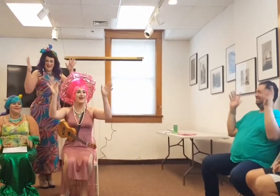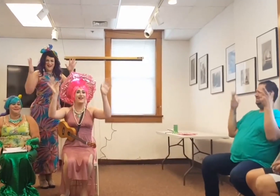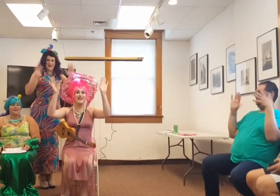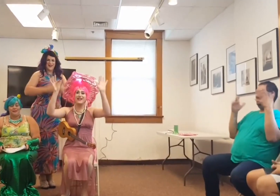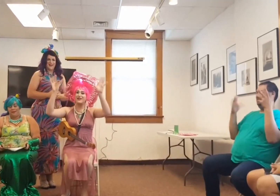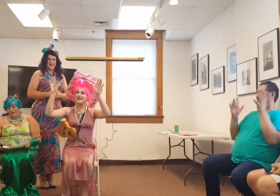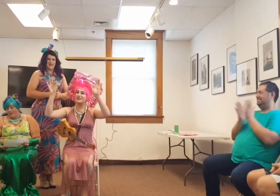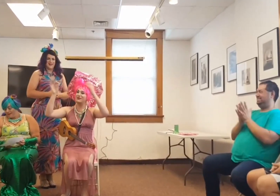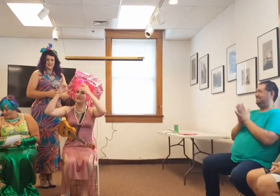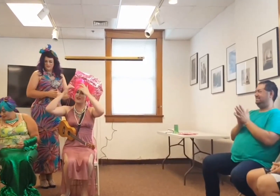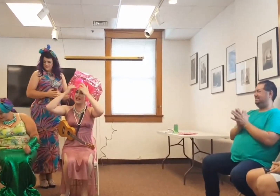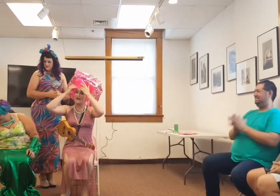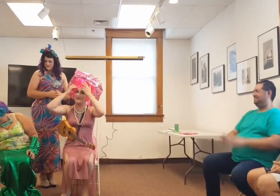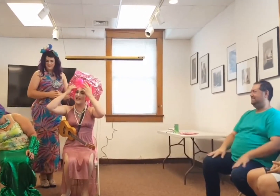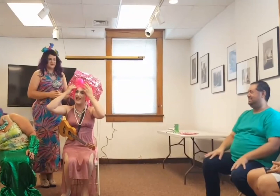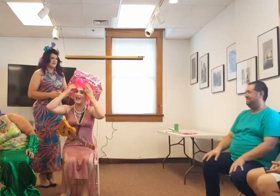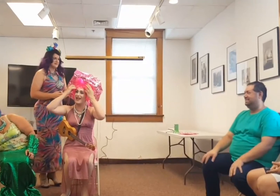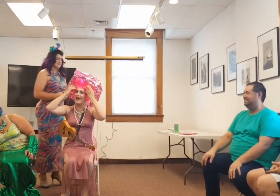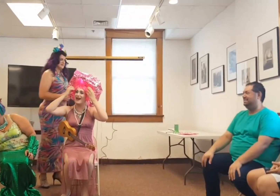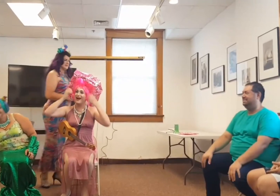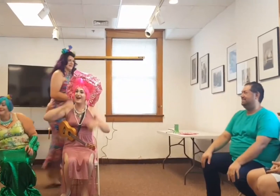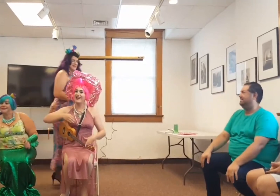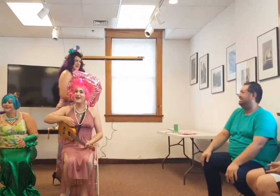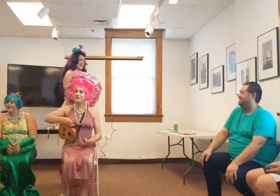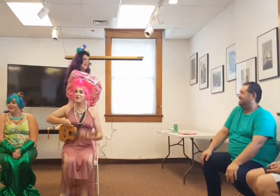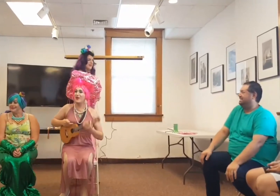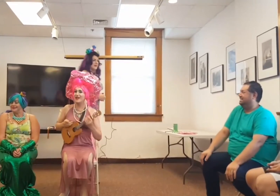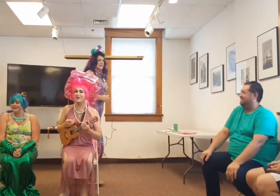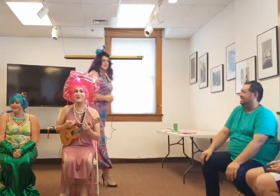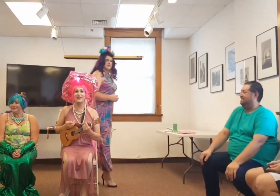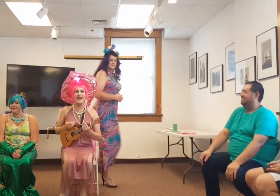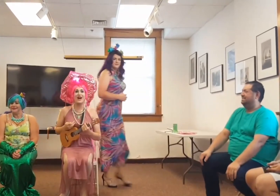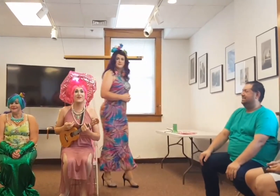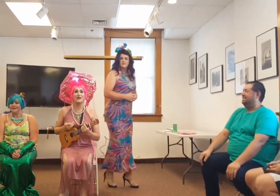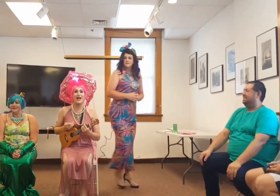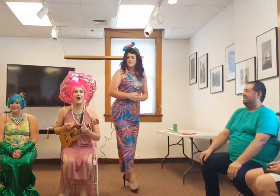Thank you guys so much for coming! Yeah! It was wonderful to have you. And I hope that